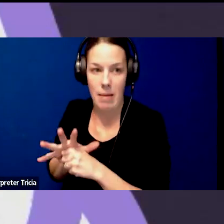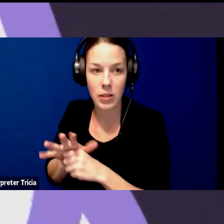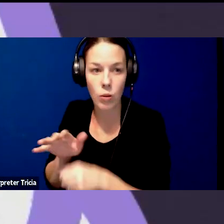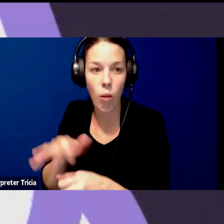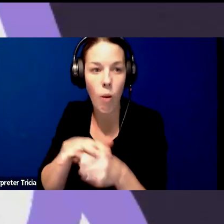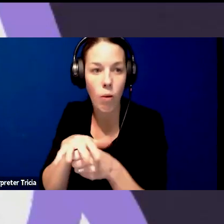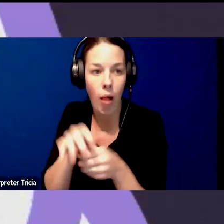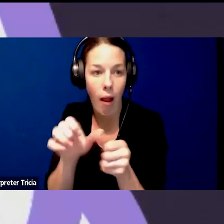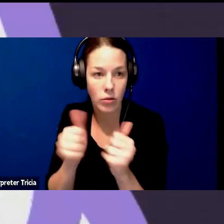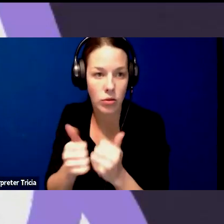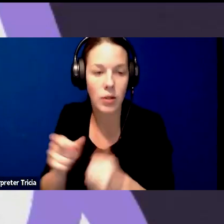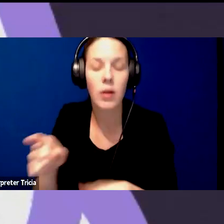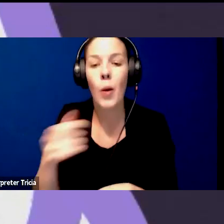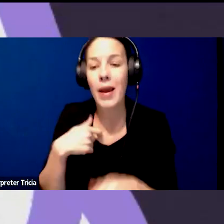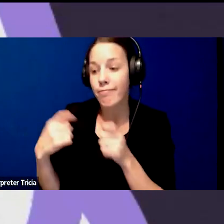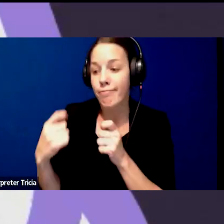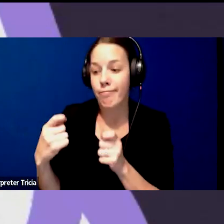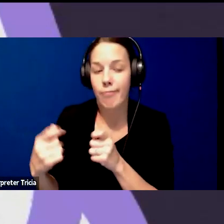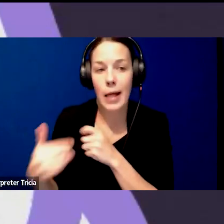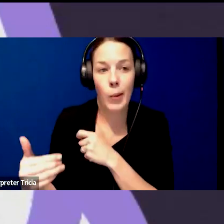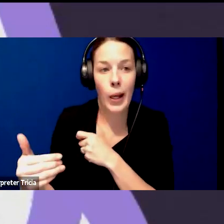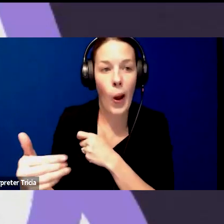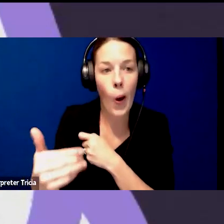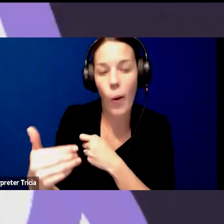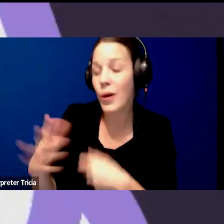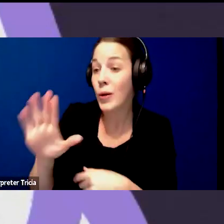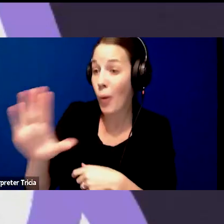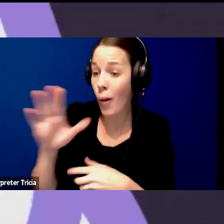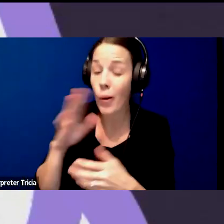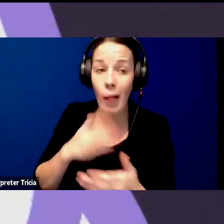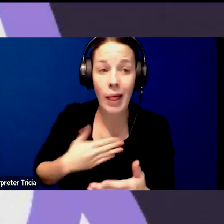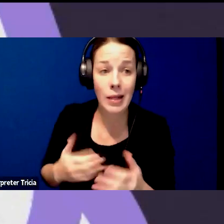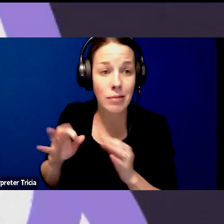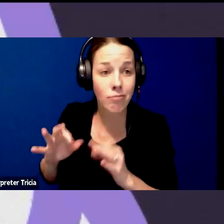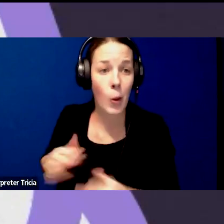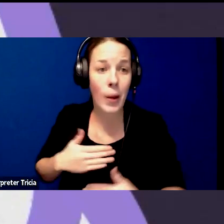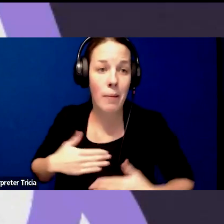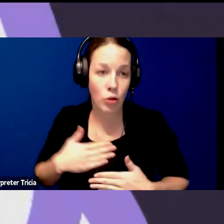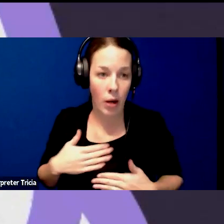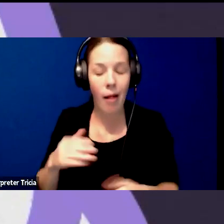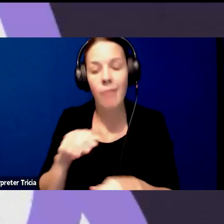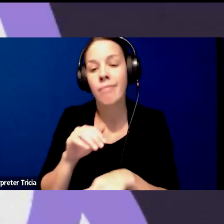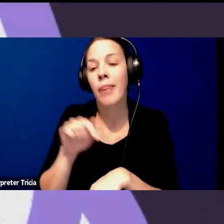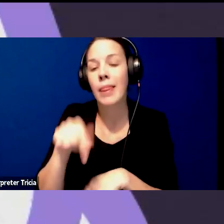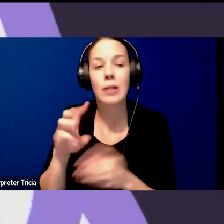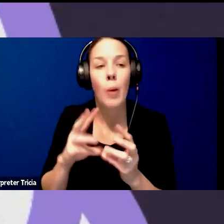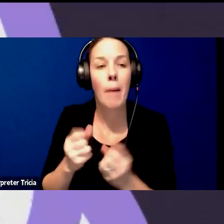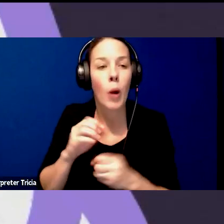as we go, we appreciate folks willingness to share their perspective. A form will be shared later in the webinar and in a follow up